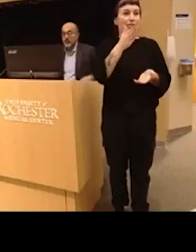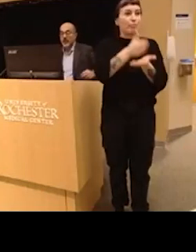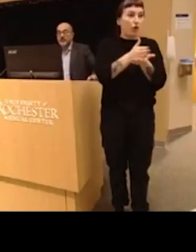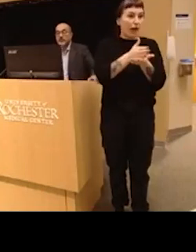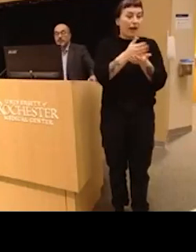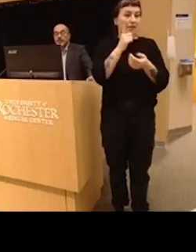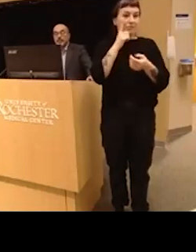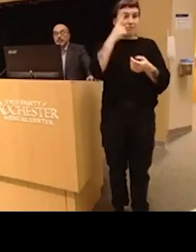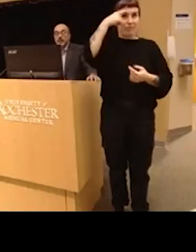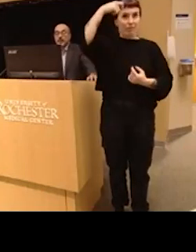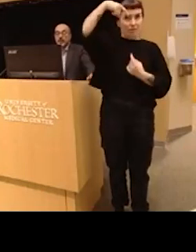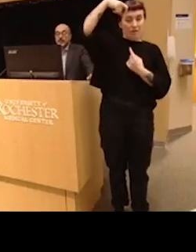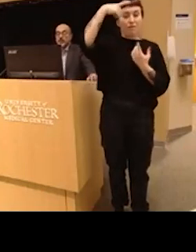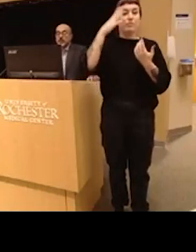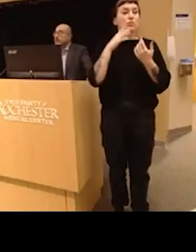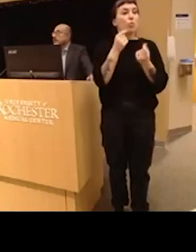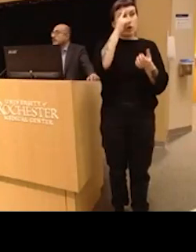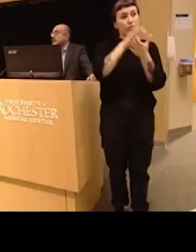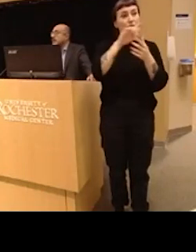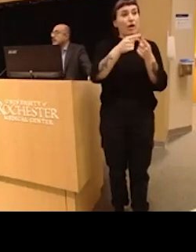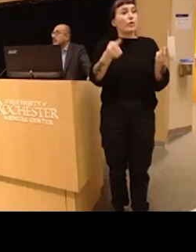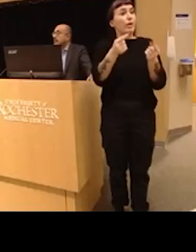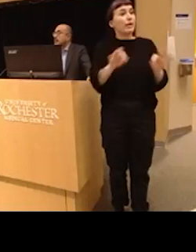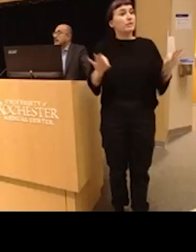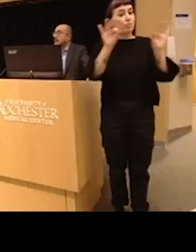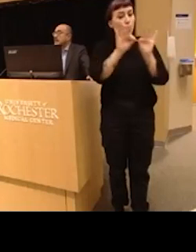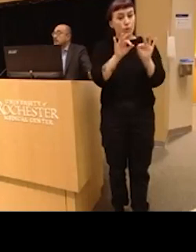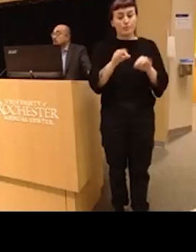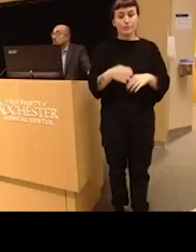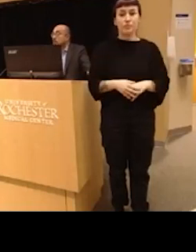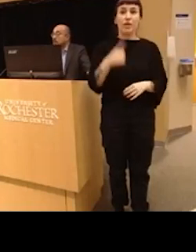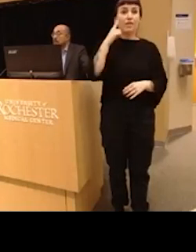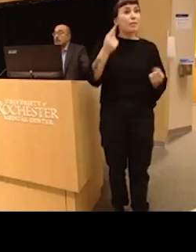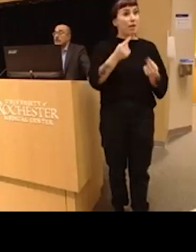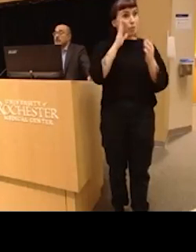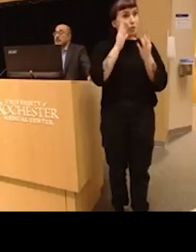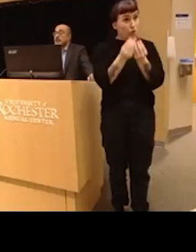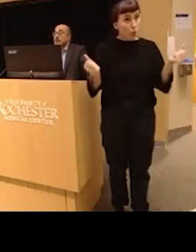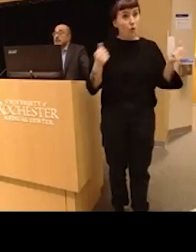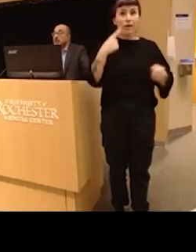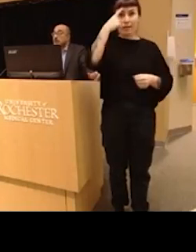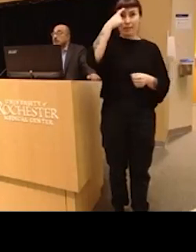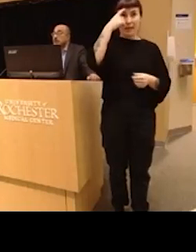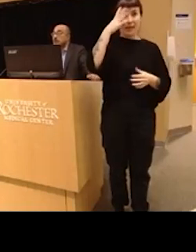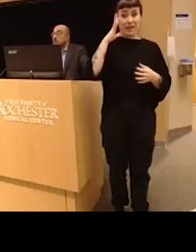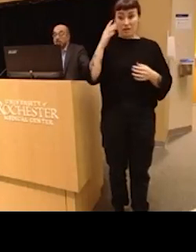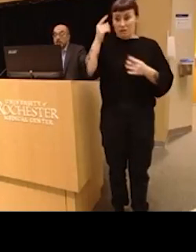so obviously what people believe about their pain is important do they think um that their Pain's all going to go away do they think the pain is going to kill them and if they move they're going